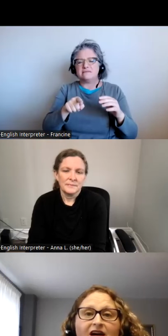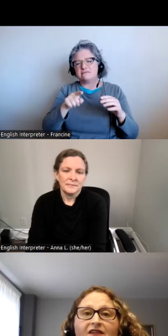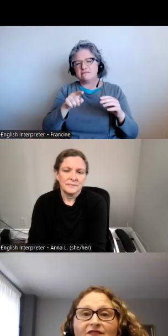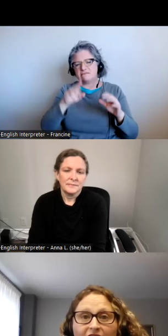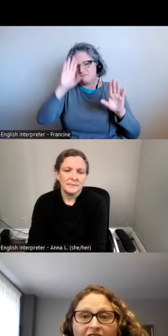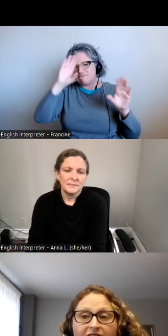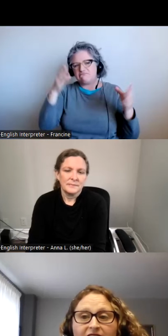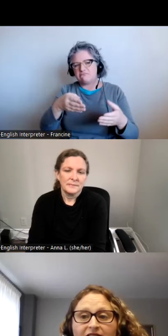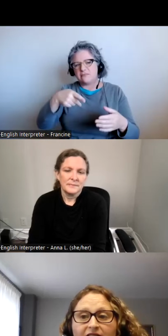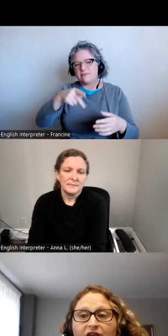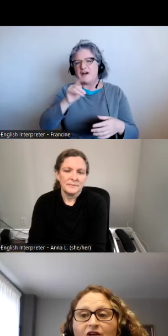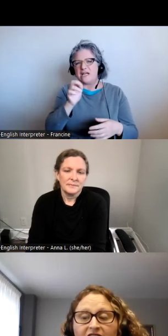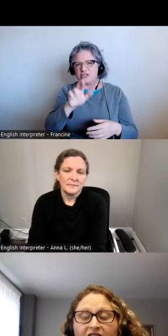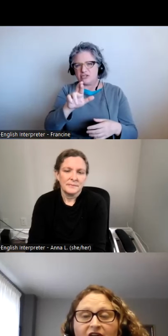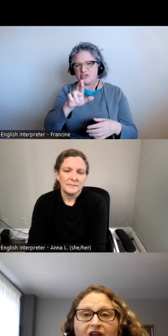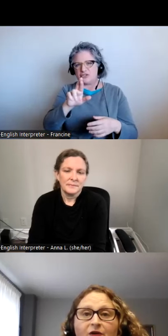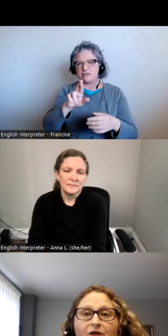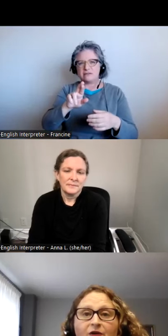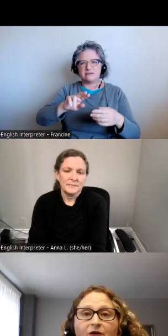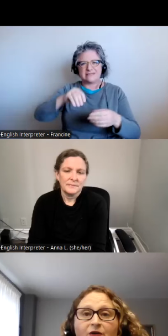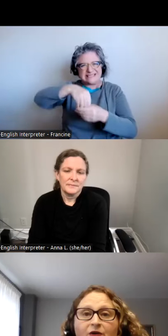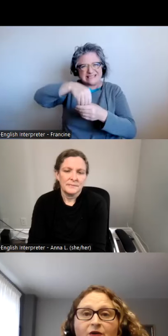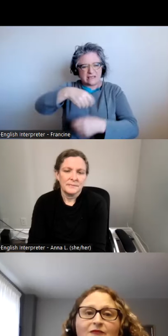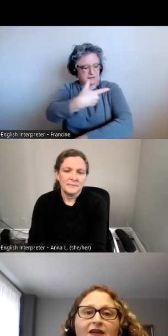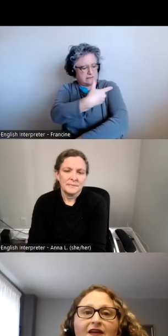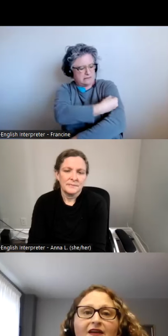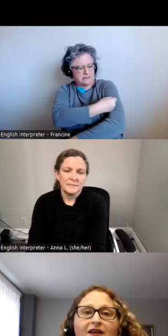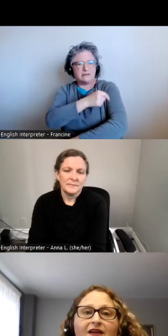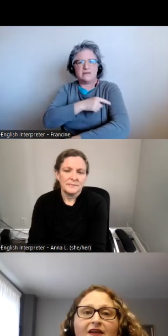of the five do 11s came after I sent the approved